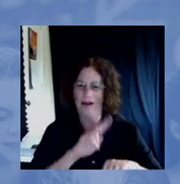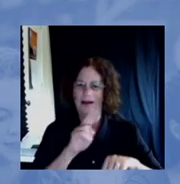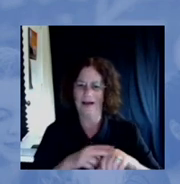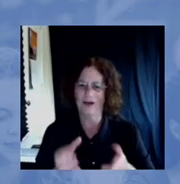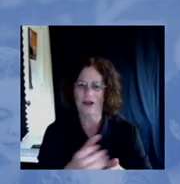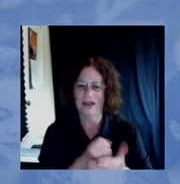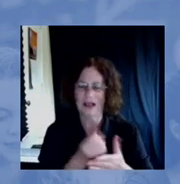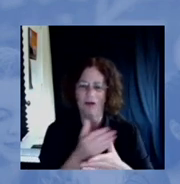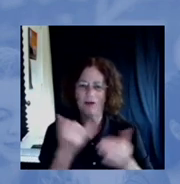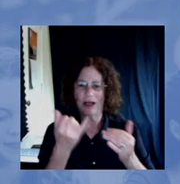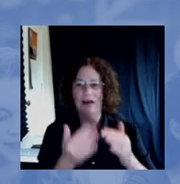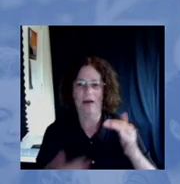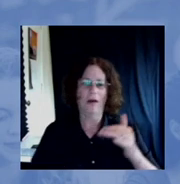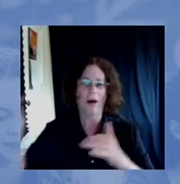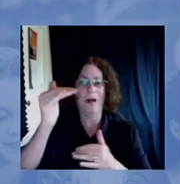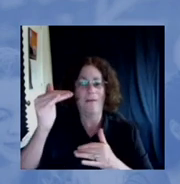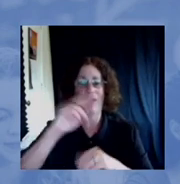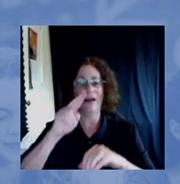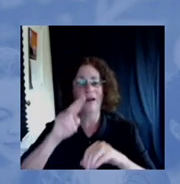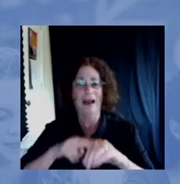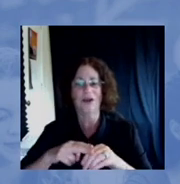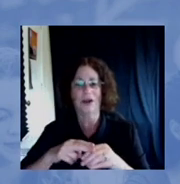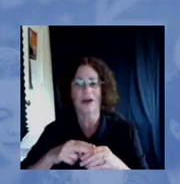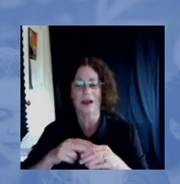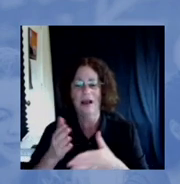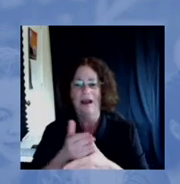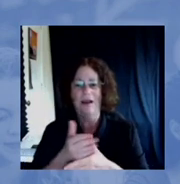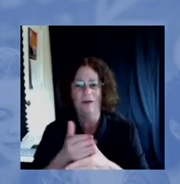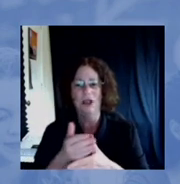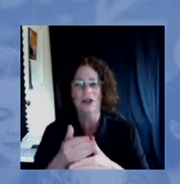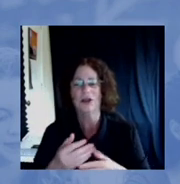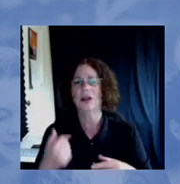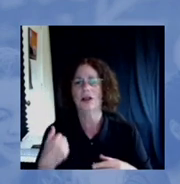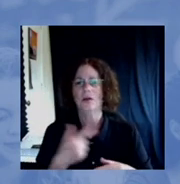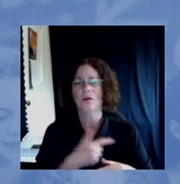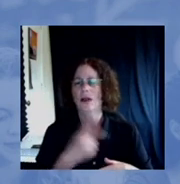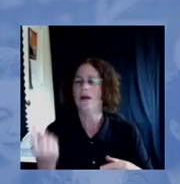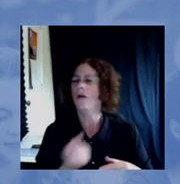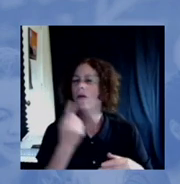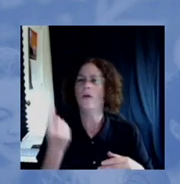NATIONAL SALARY AVERAGE. WE ALWAYS OUGHT TO BE IN A POSITION OF ACTUALLY